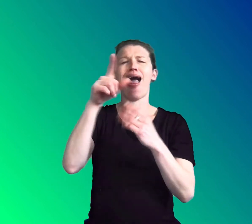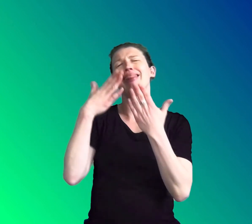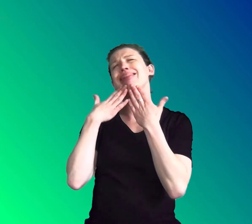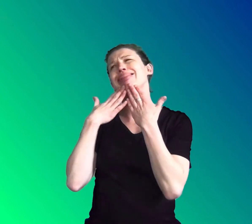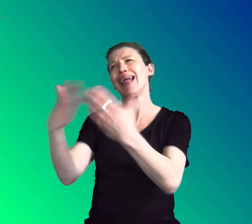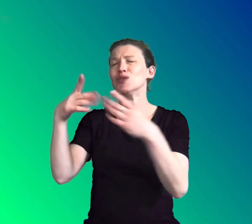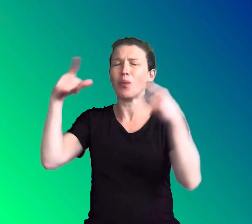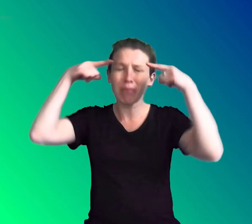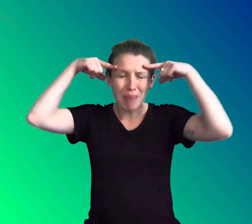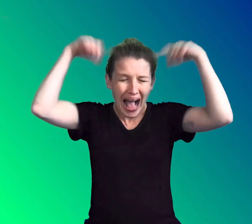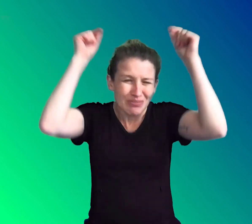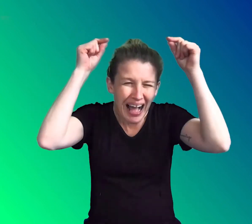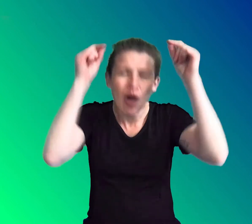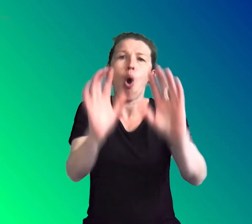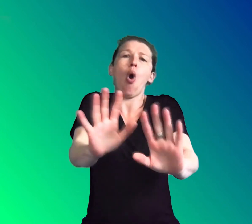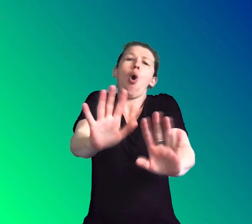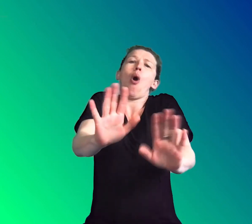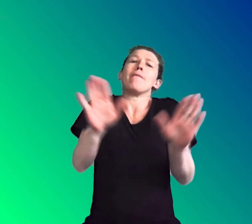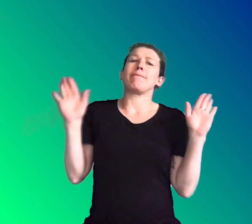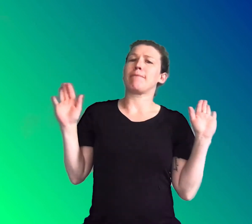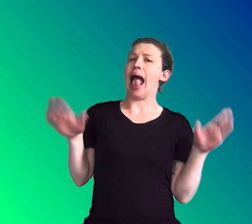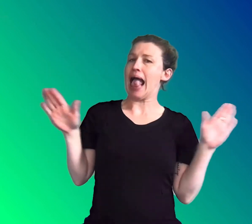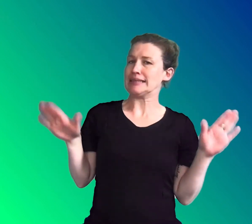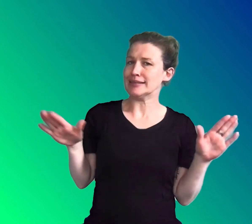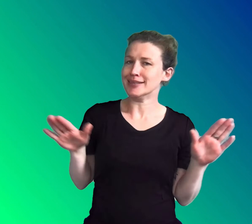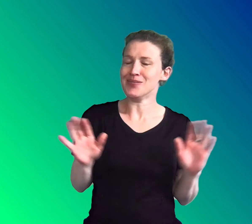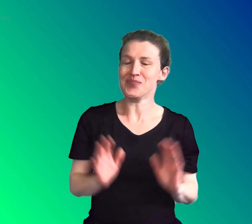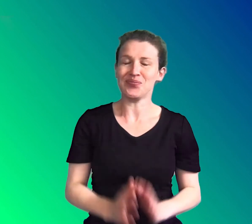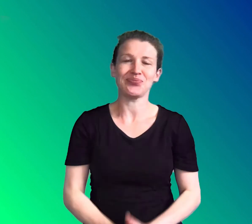Thanks, Batman! ...Oh, I mean, bats.